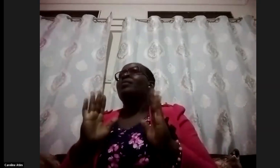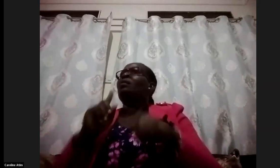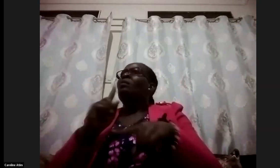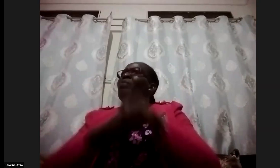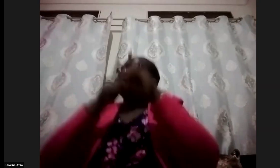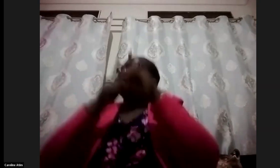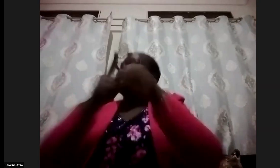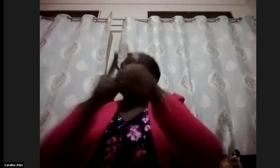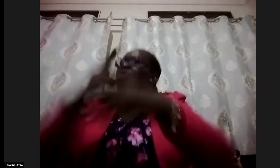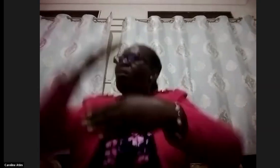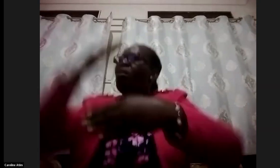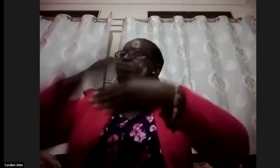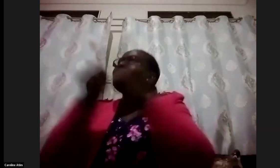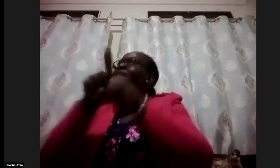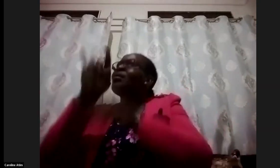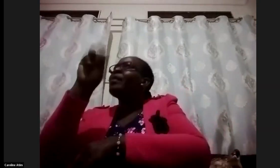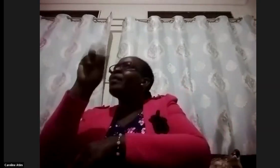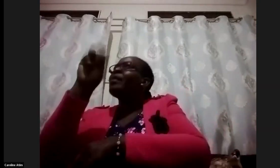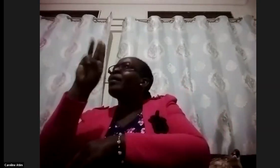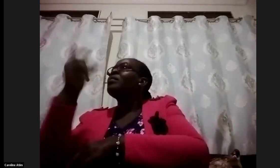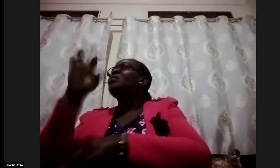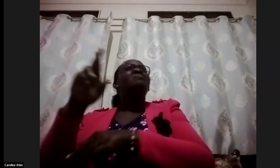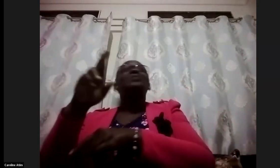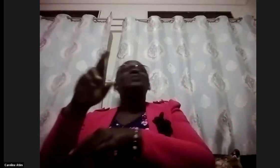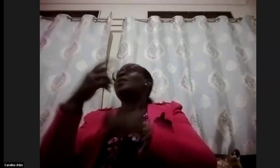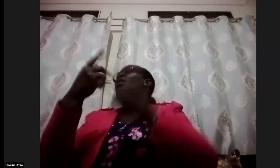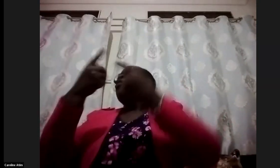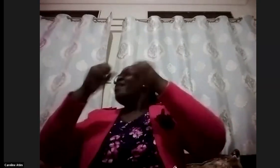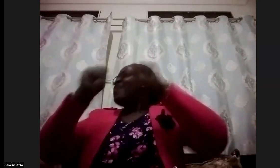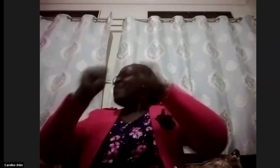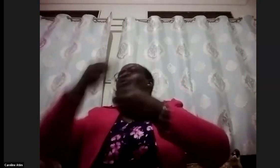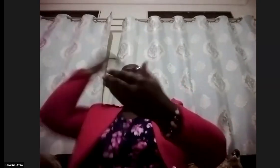experience. We faced challenges at the border and also at the